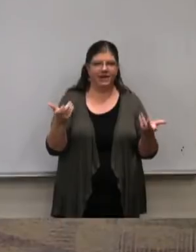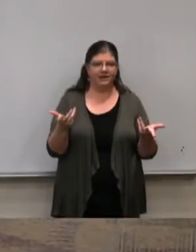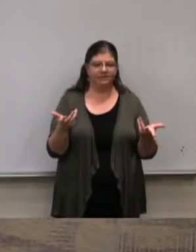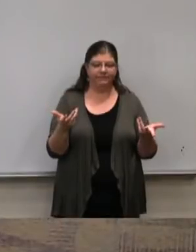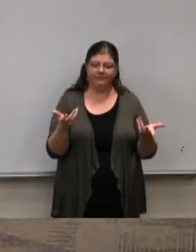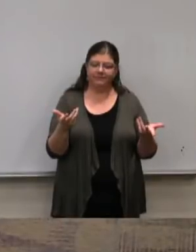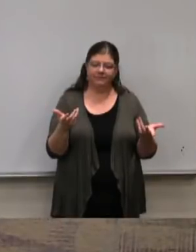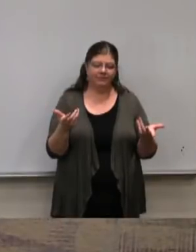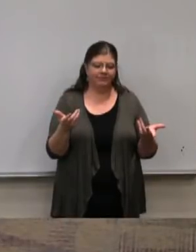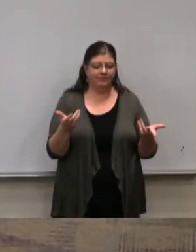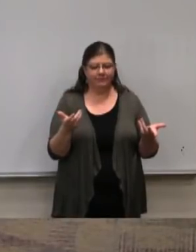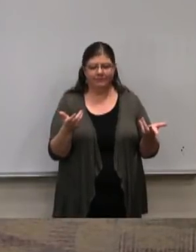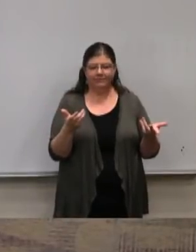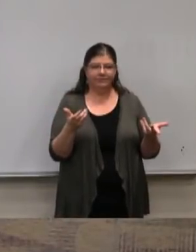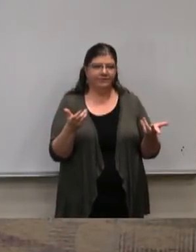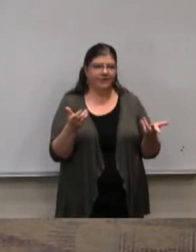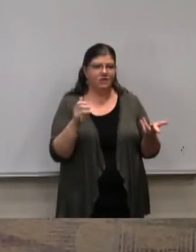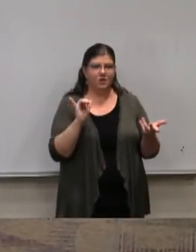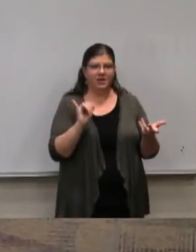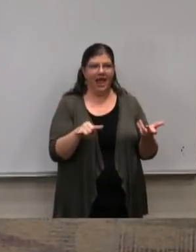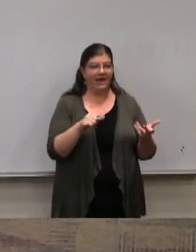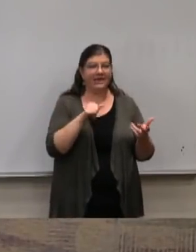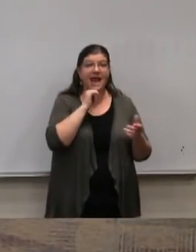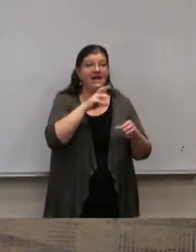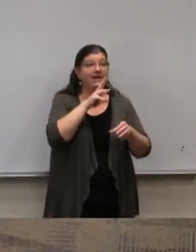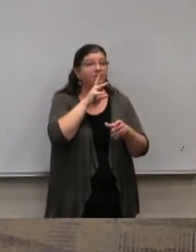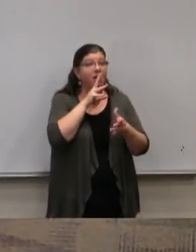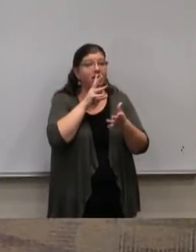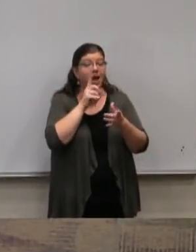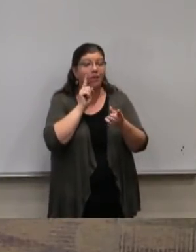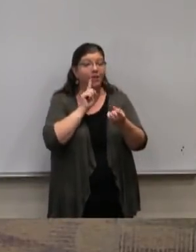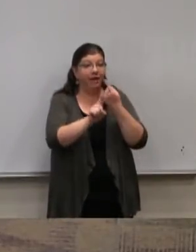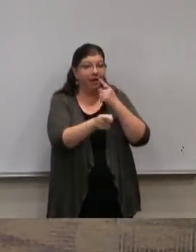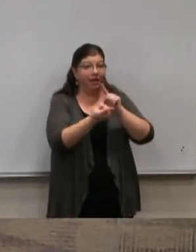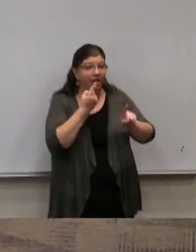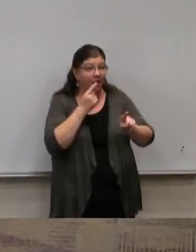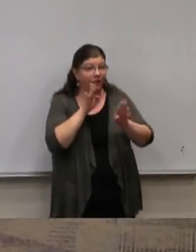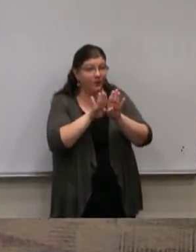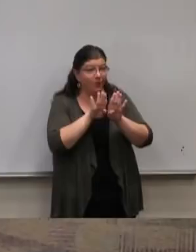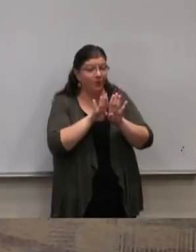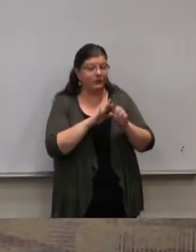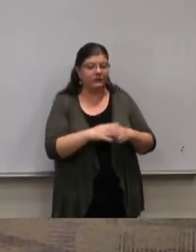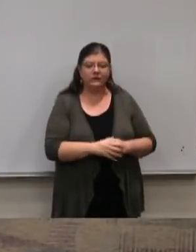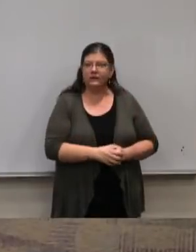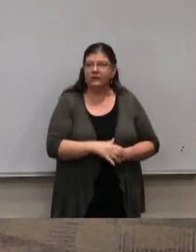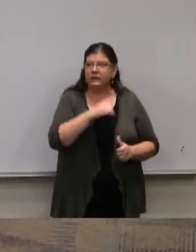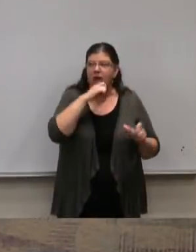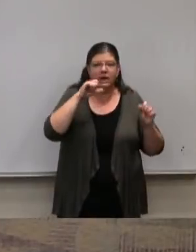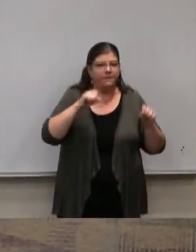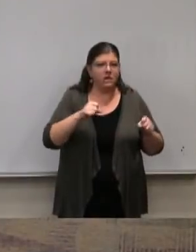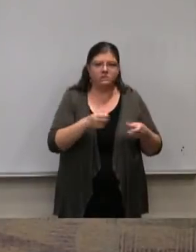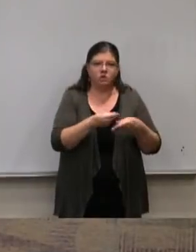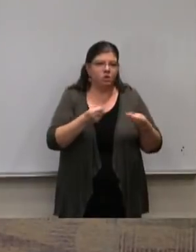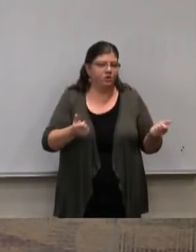And again, we have talked about the ingress/egress. Really not a viable solution for most of our programs.